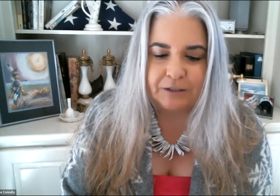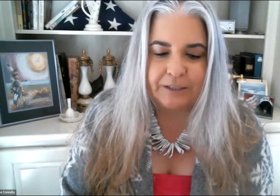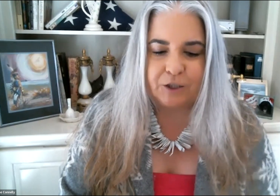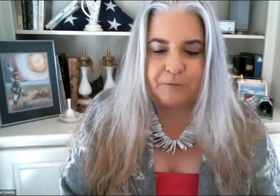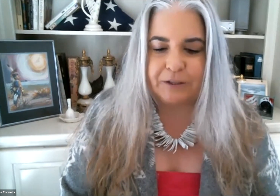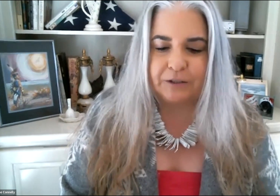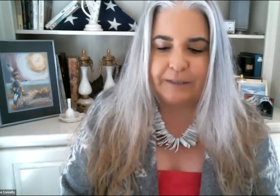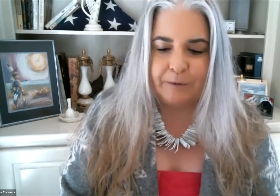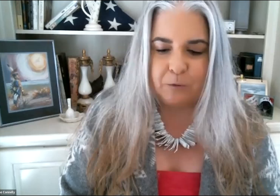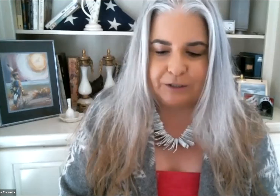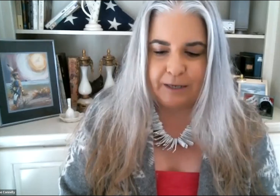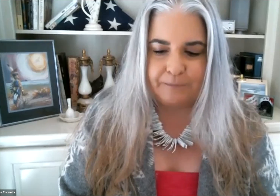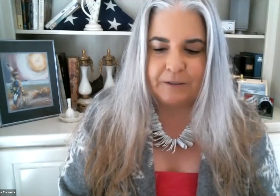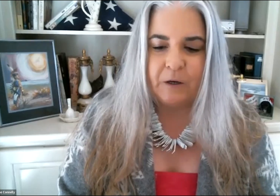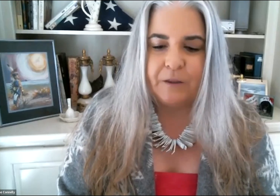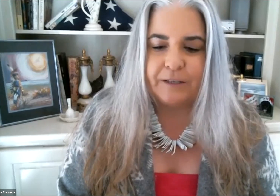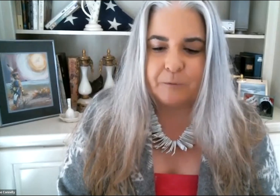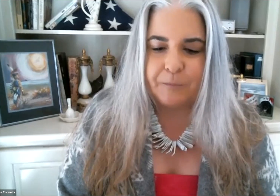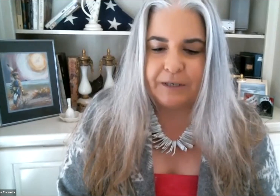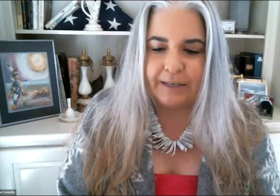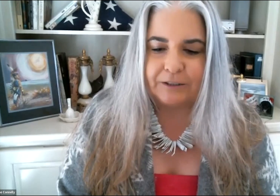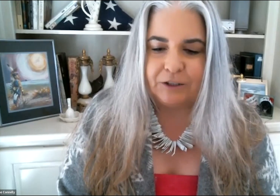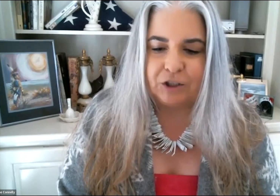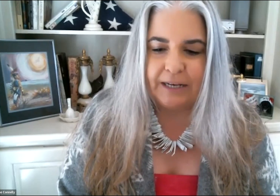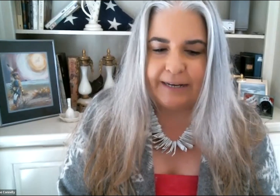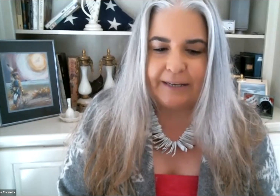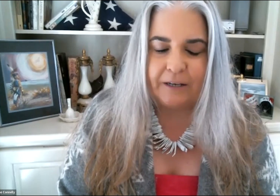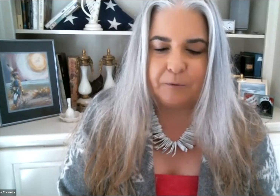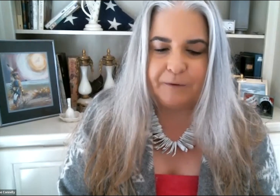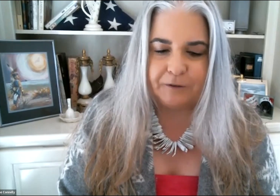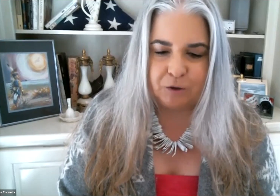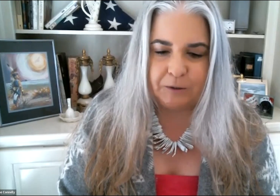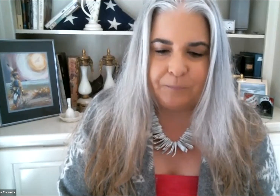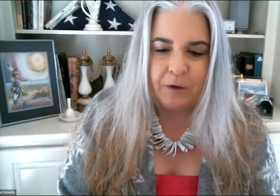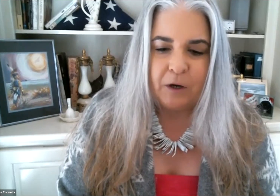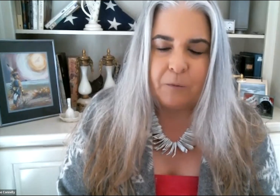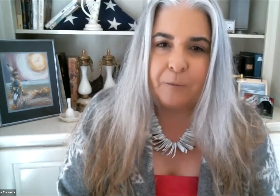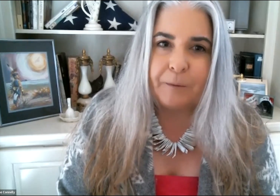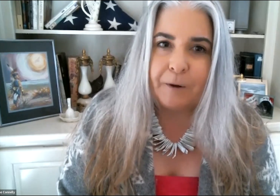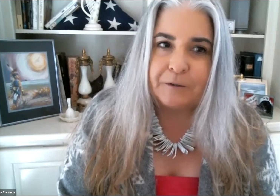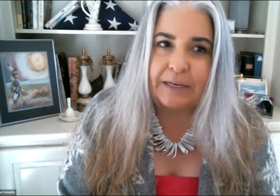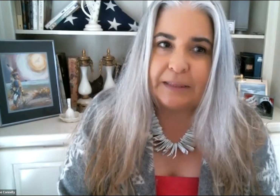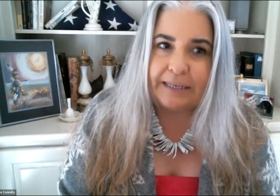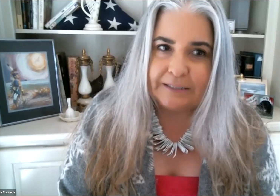Their professional teacher. Professional development workshops This will be actually in July, and it will be virtual.